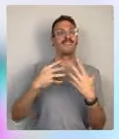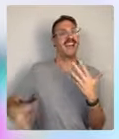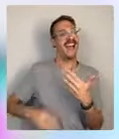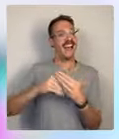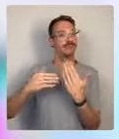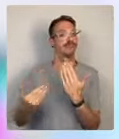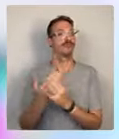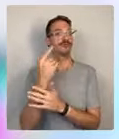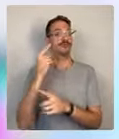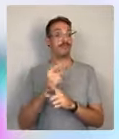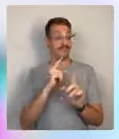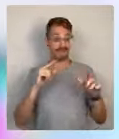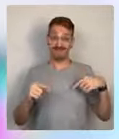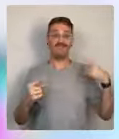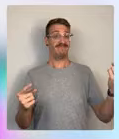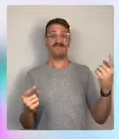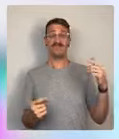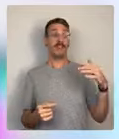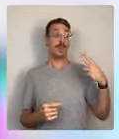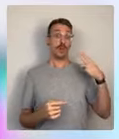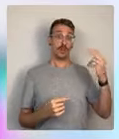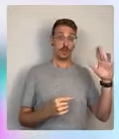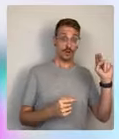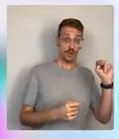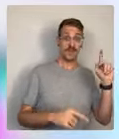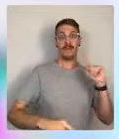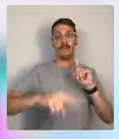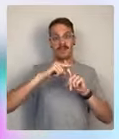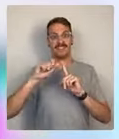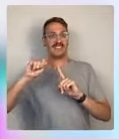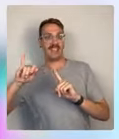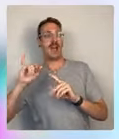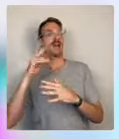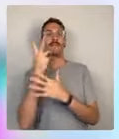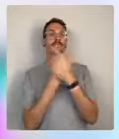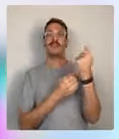and then add new layers, and historically, AI and humans have been the most effective one-two punch